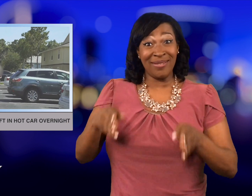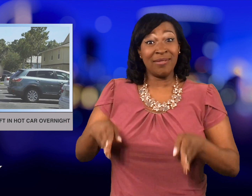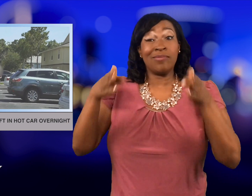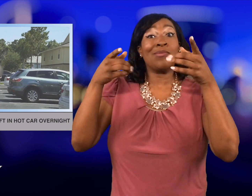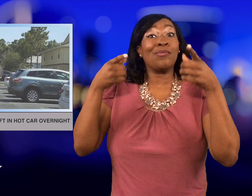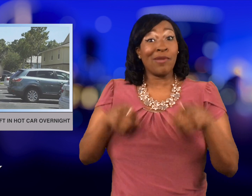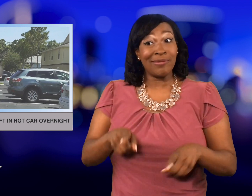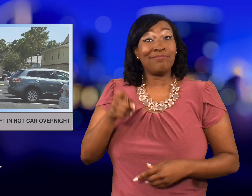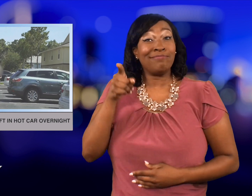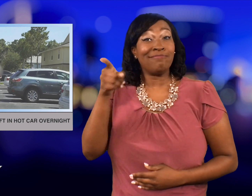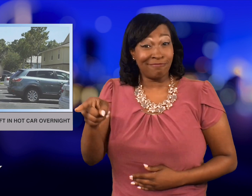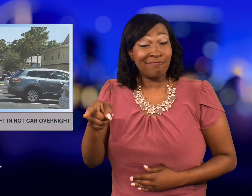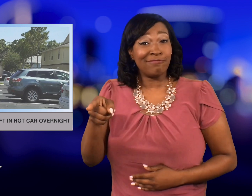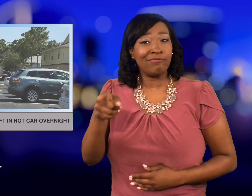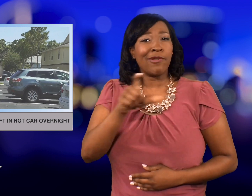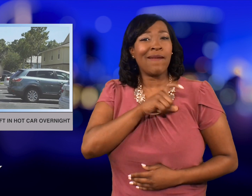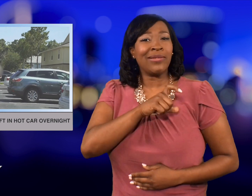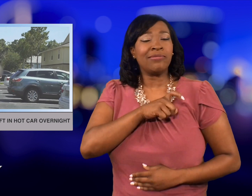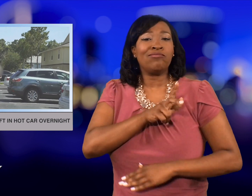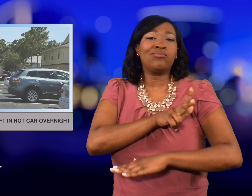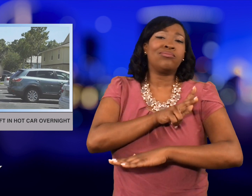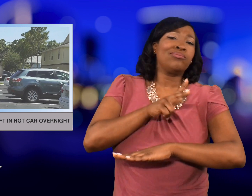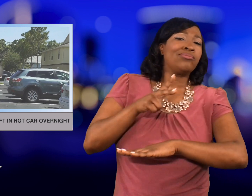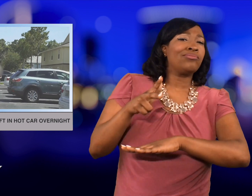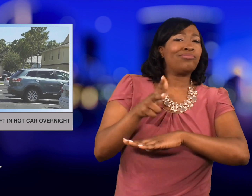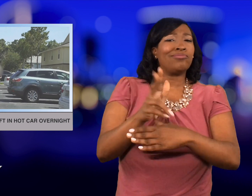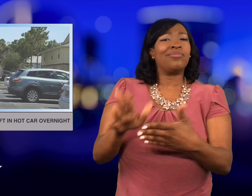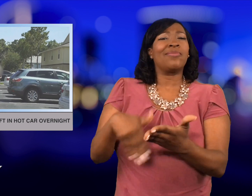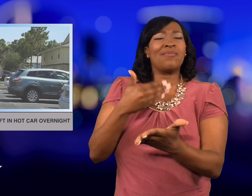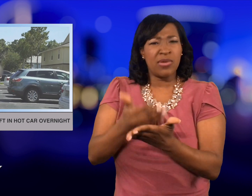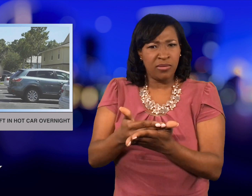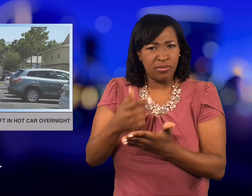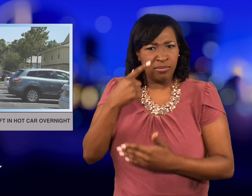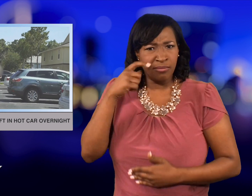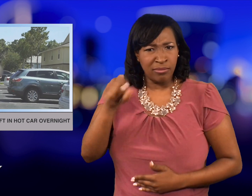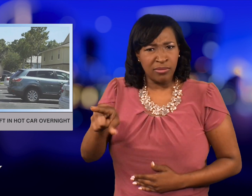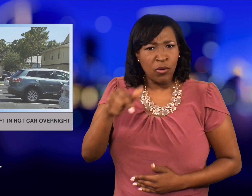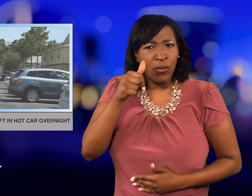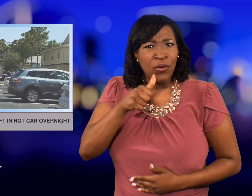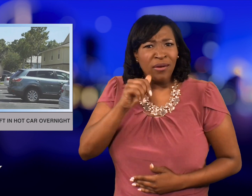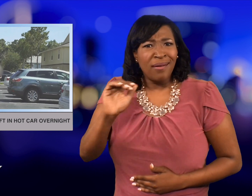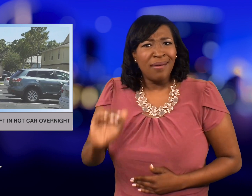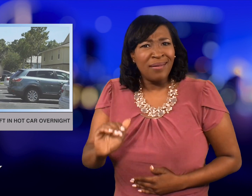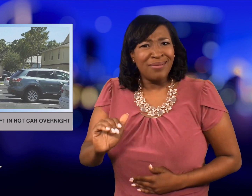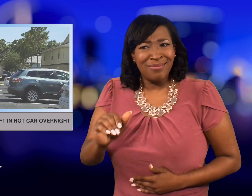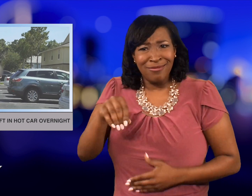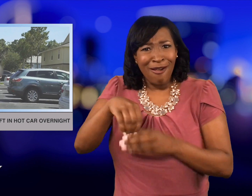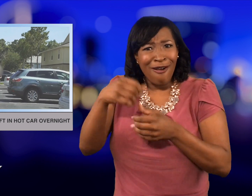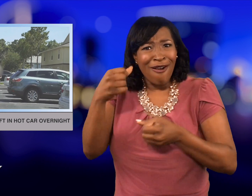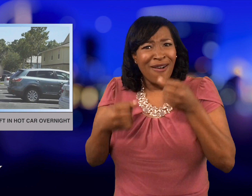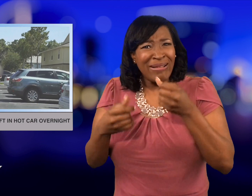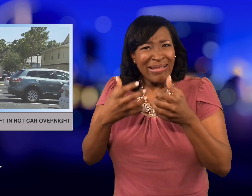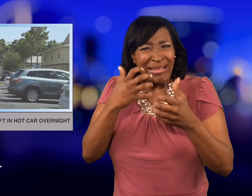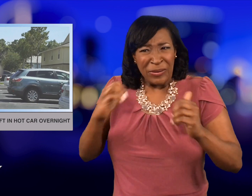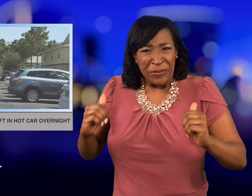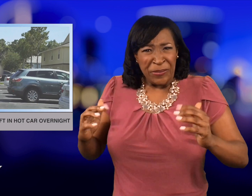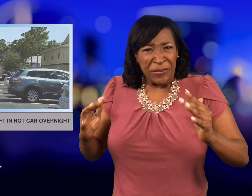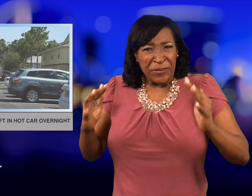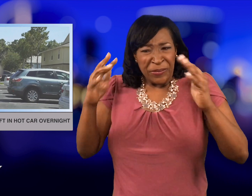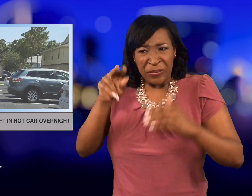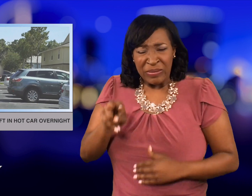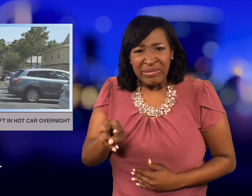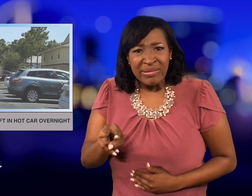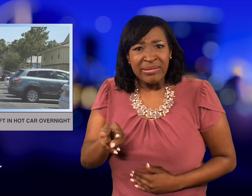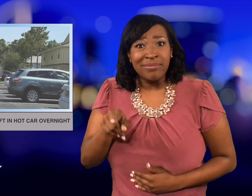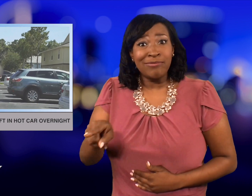When deputy Dunn arrived he found the little girl overheated in a car in an apartment complex.